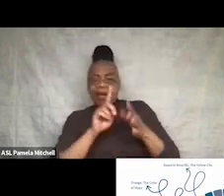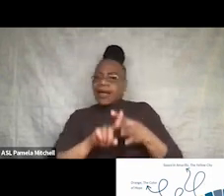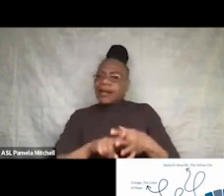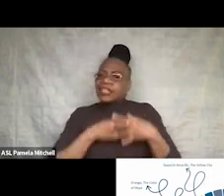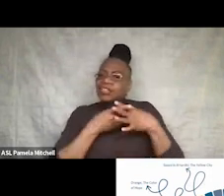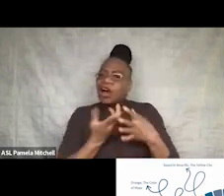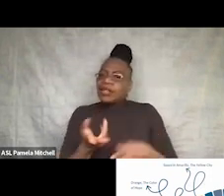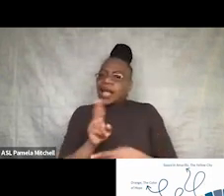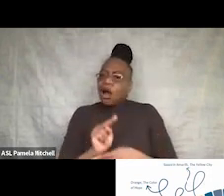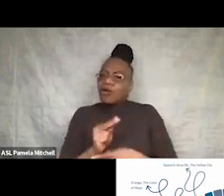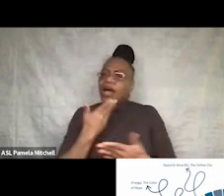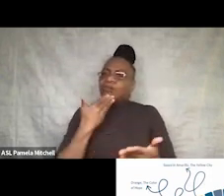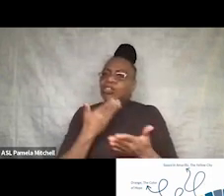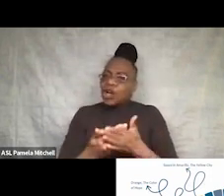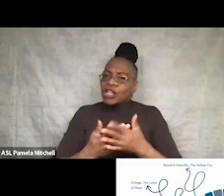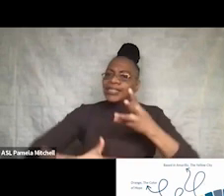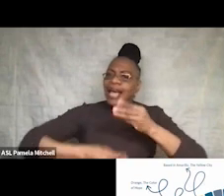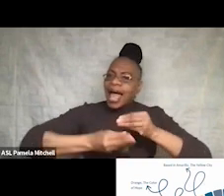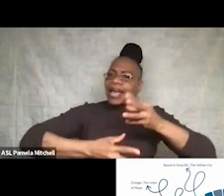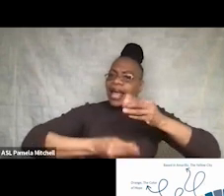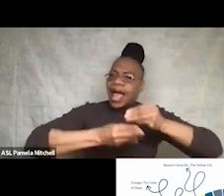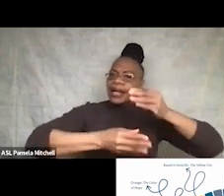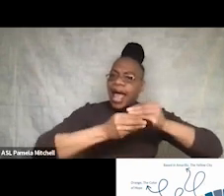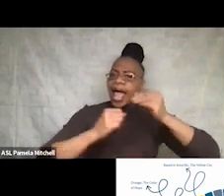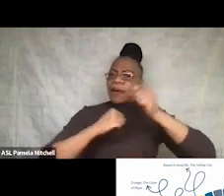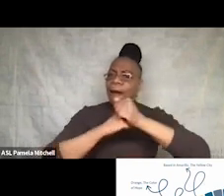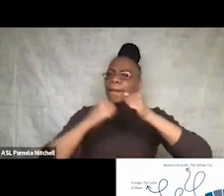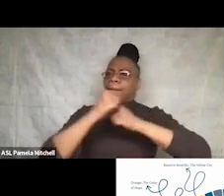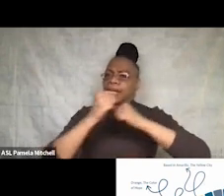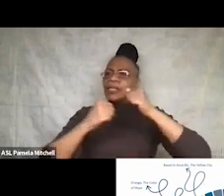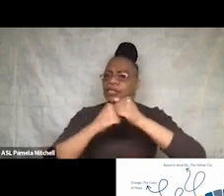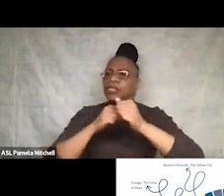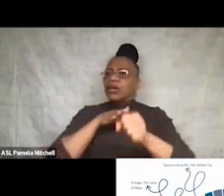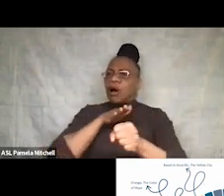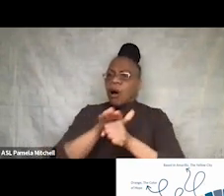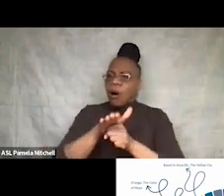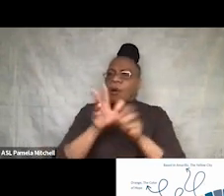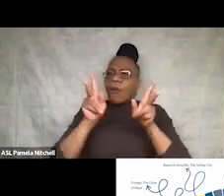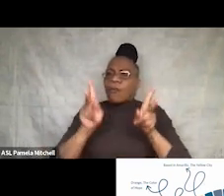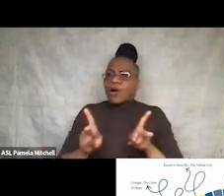They kept building out whole-person care within the organization,